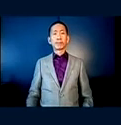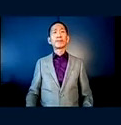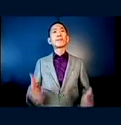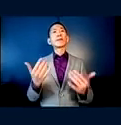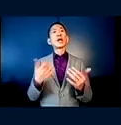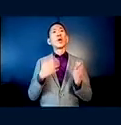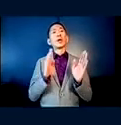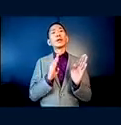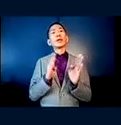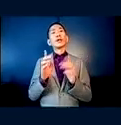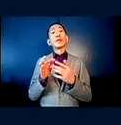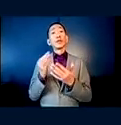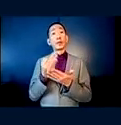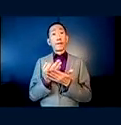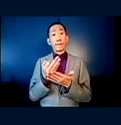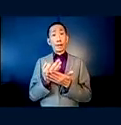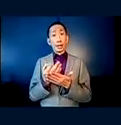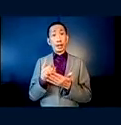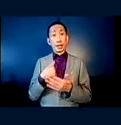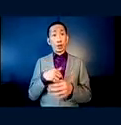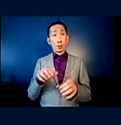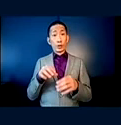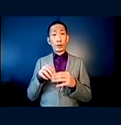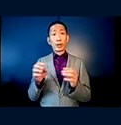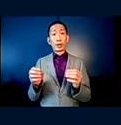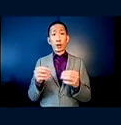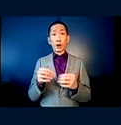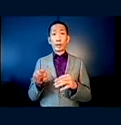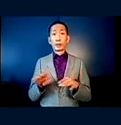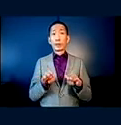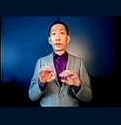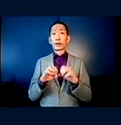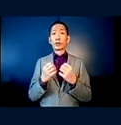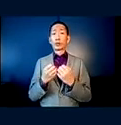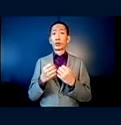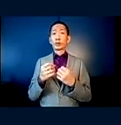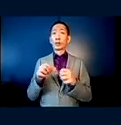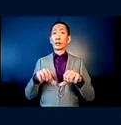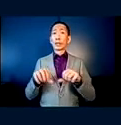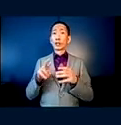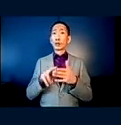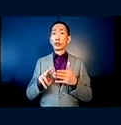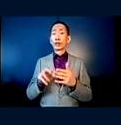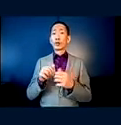SO I WANT TO SHIFT NOW TO THE FUNDING THAT WE DO IN THE OFFICE OF BEHAVIORAL AND SOCIAL SCIENCE